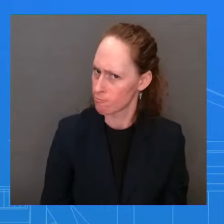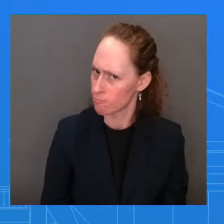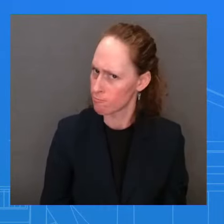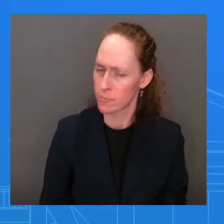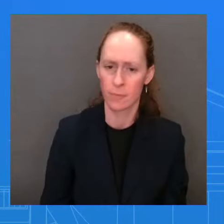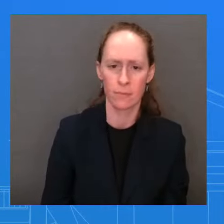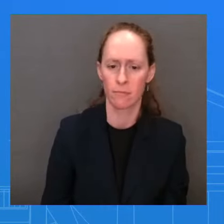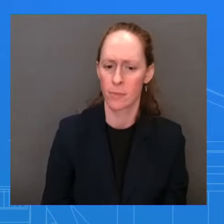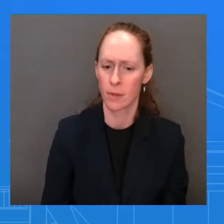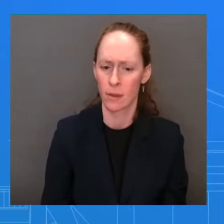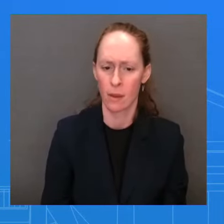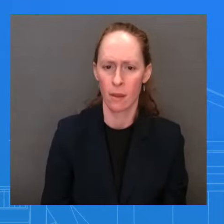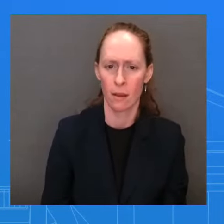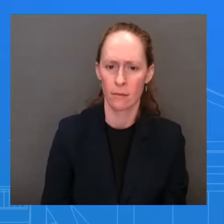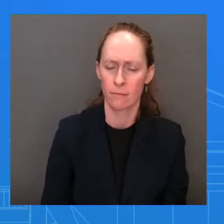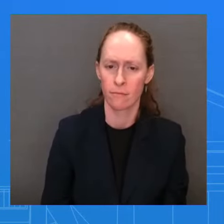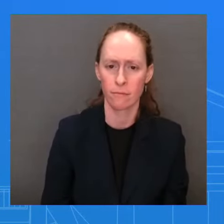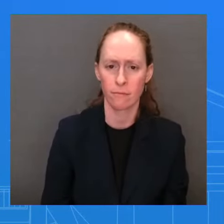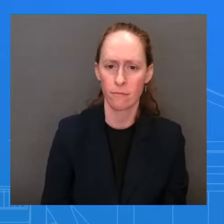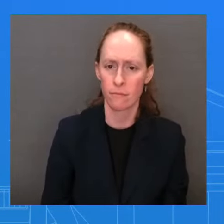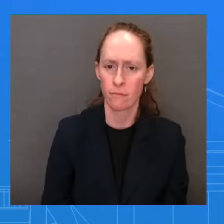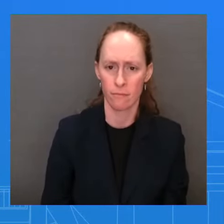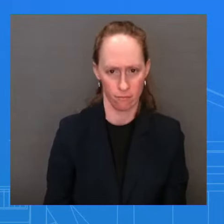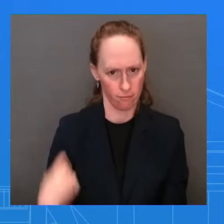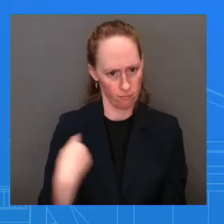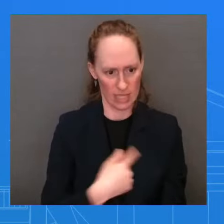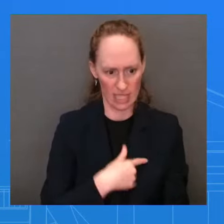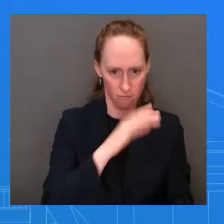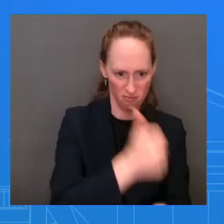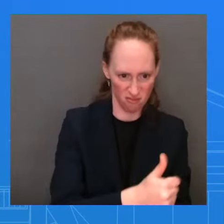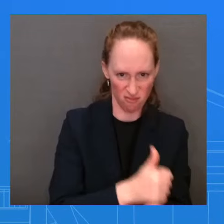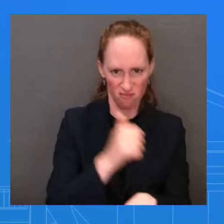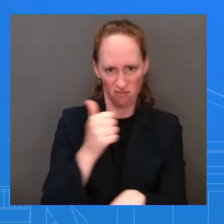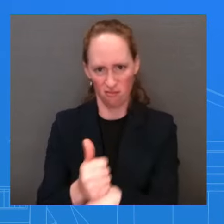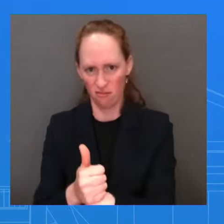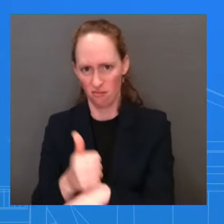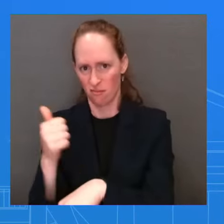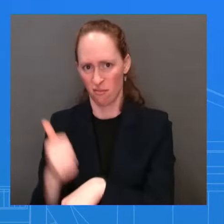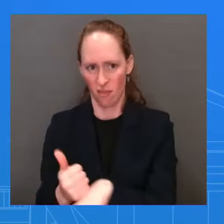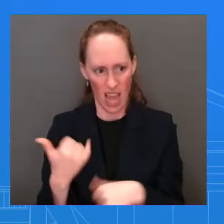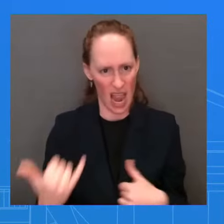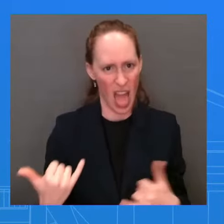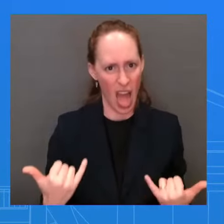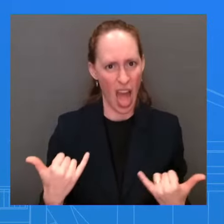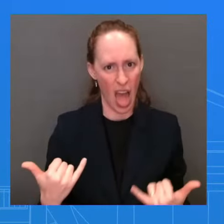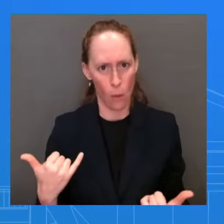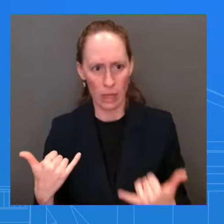Right? And that's what you do as President and as an administration. That includes components of the Inflation Reduction Act